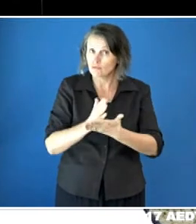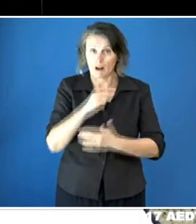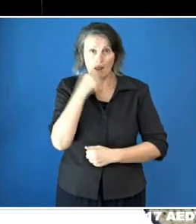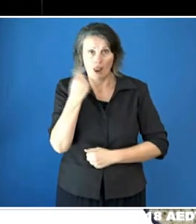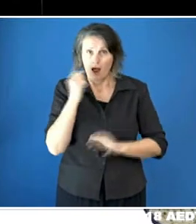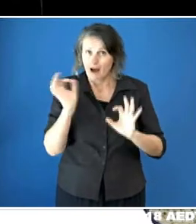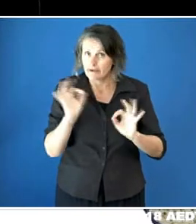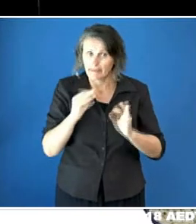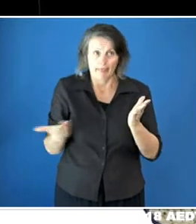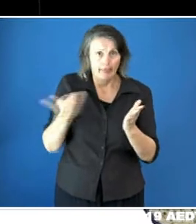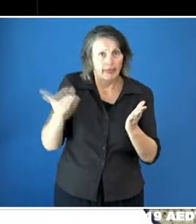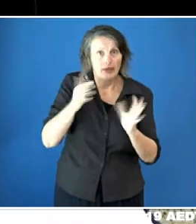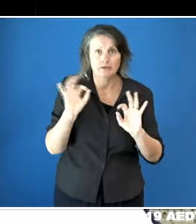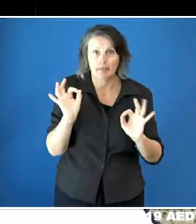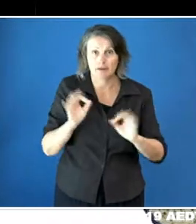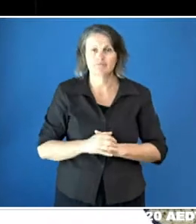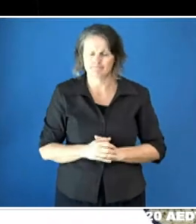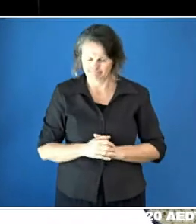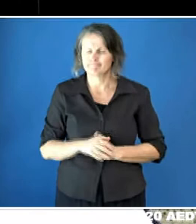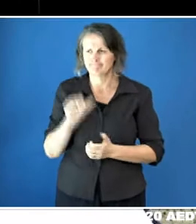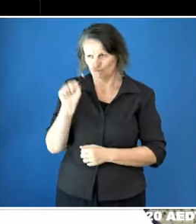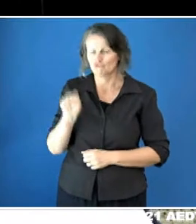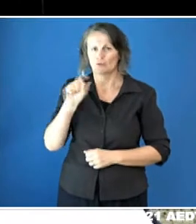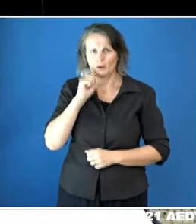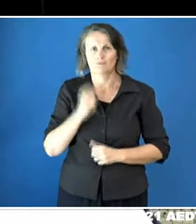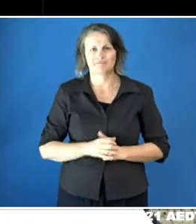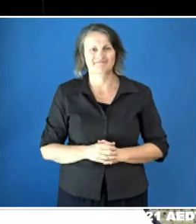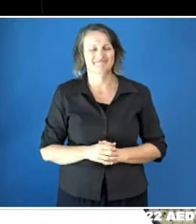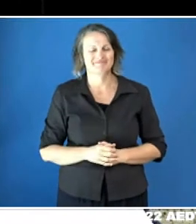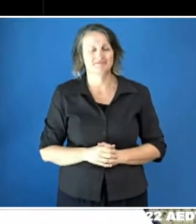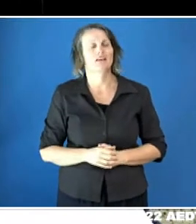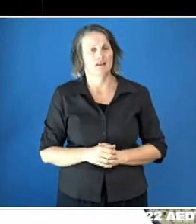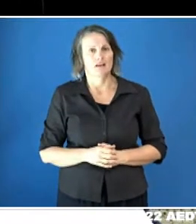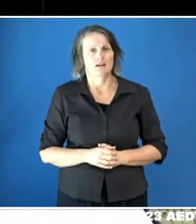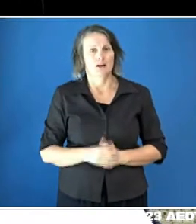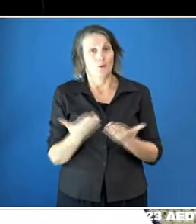I will. MS EASTMAN: Well, Libby, welcome to the Royal Commission. Thank you.